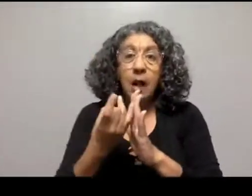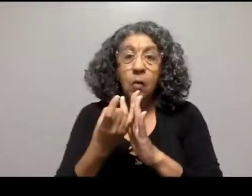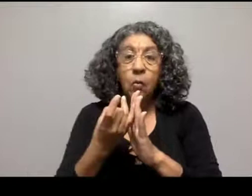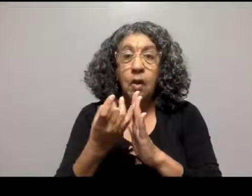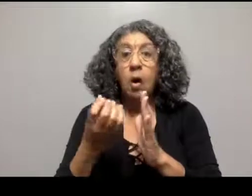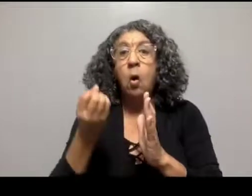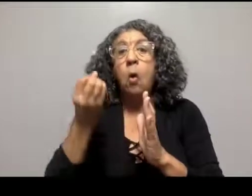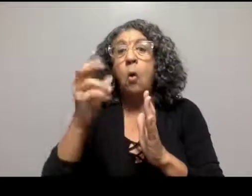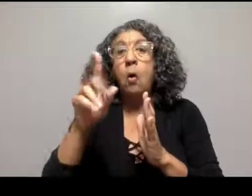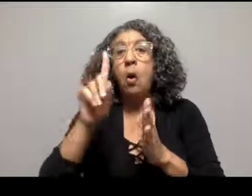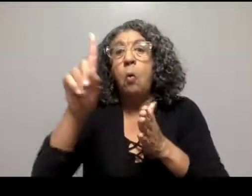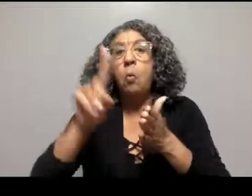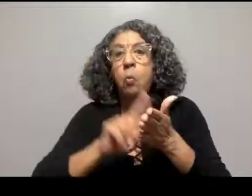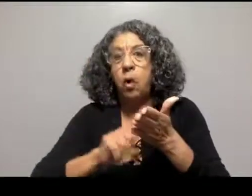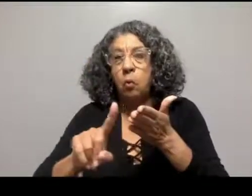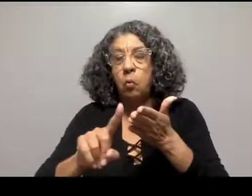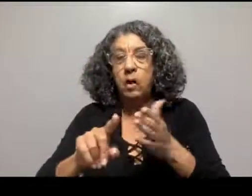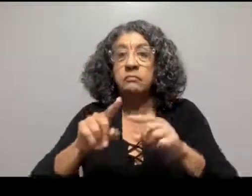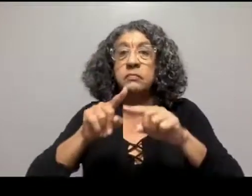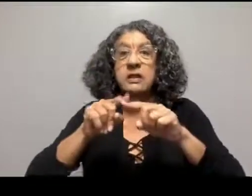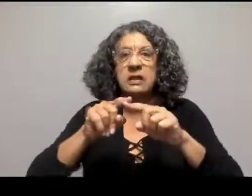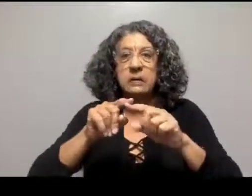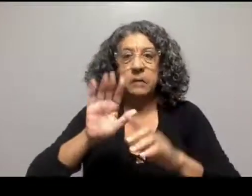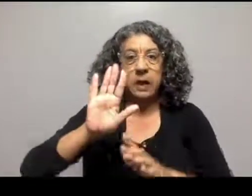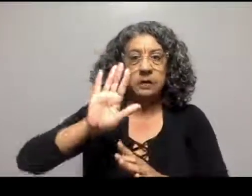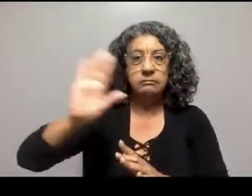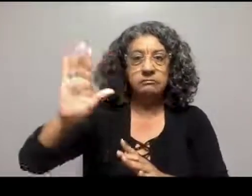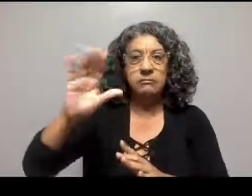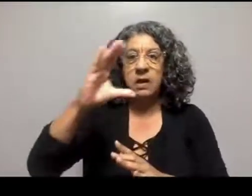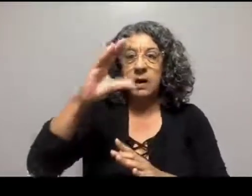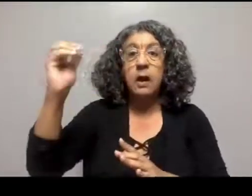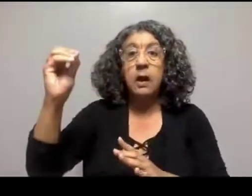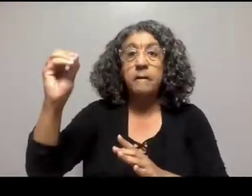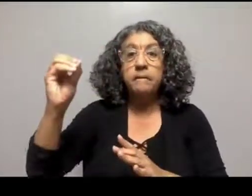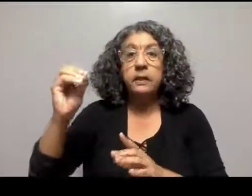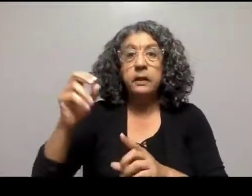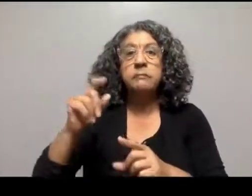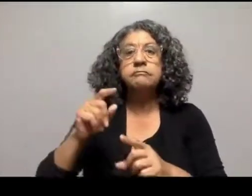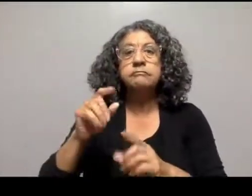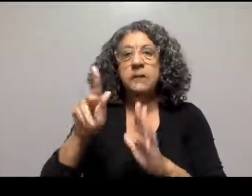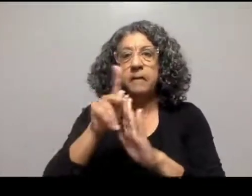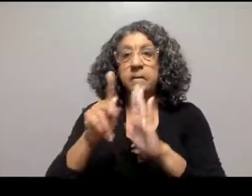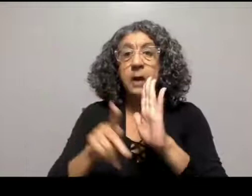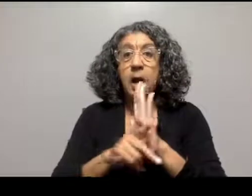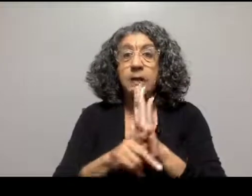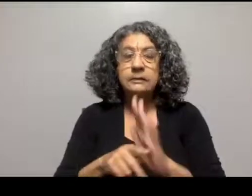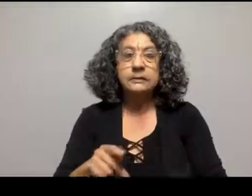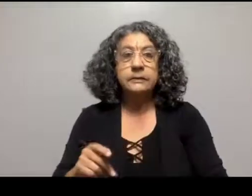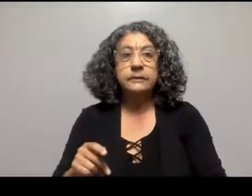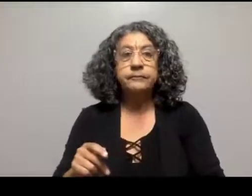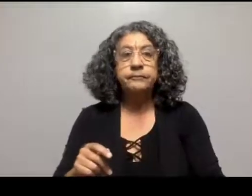7 hours, 8 hours or it could be up to 1 week it depends on the company policy.